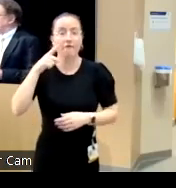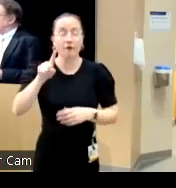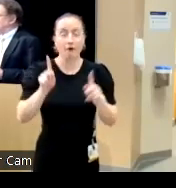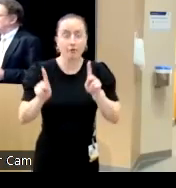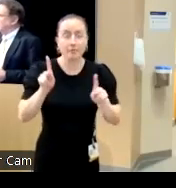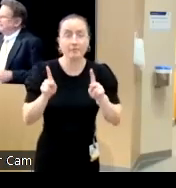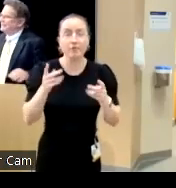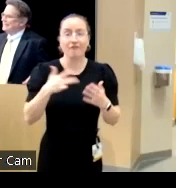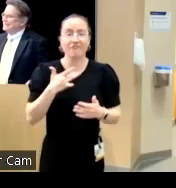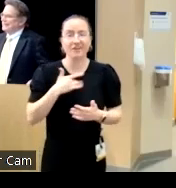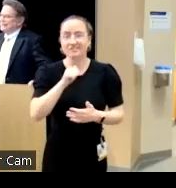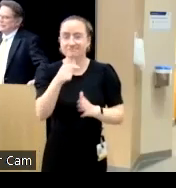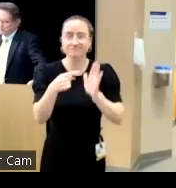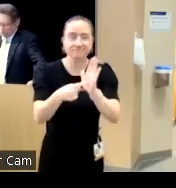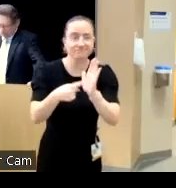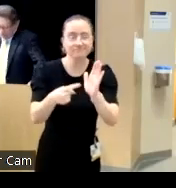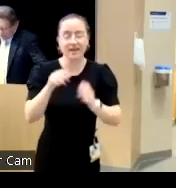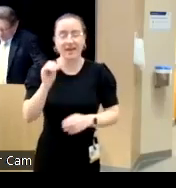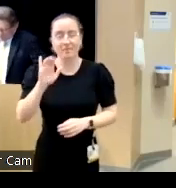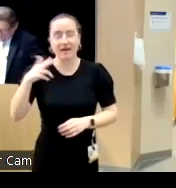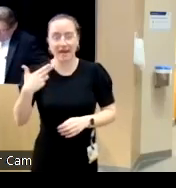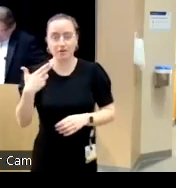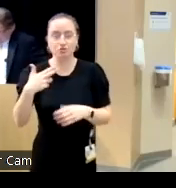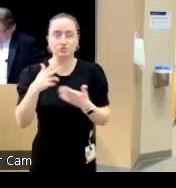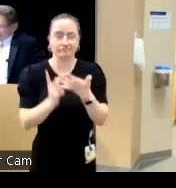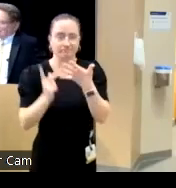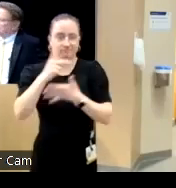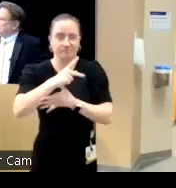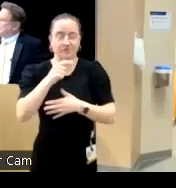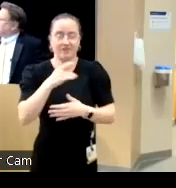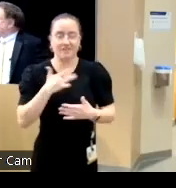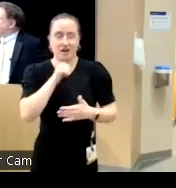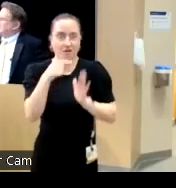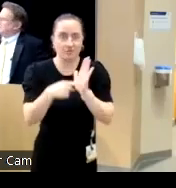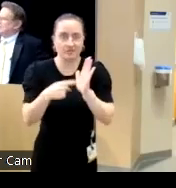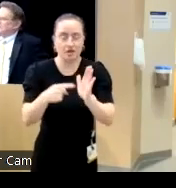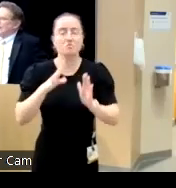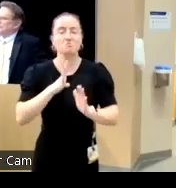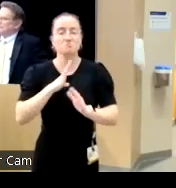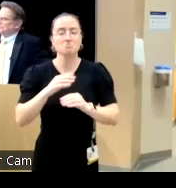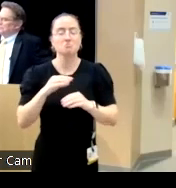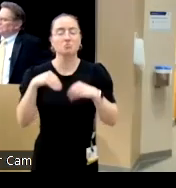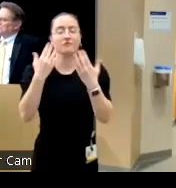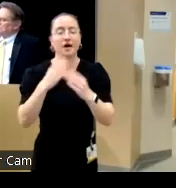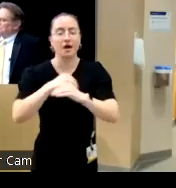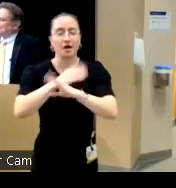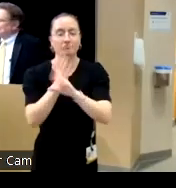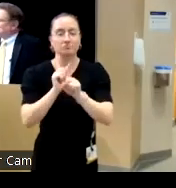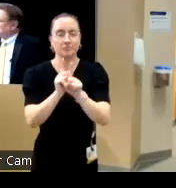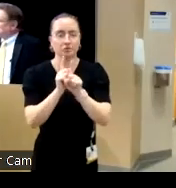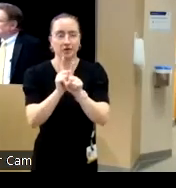are underrepresented in the NIH portfolio and we had really a fabulous group of 10 people